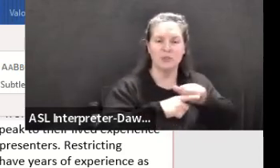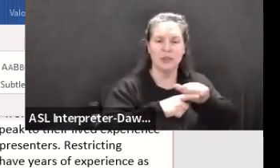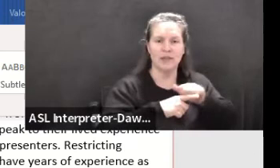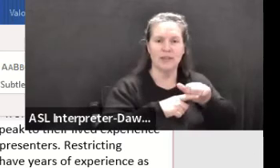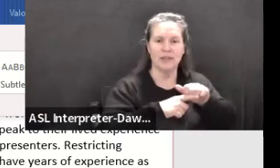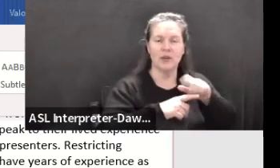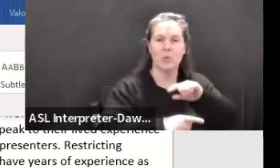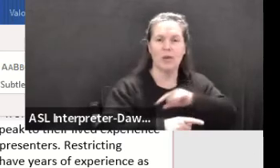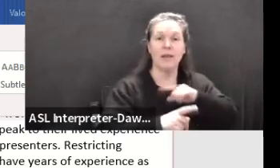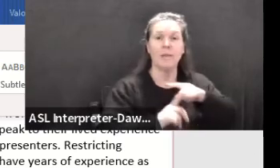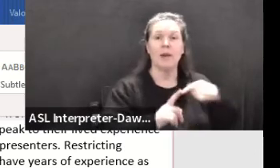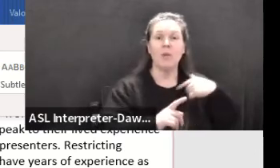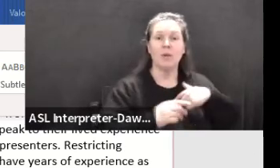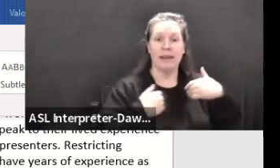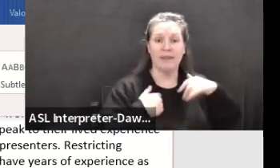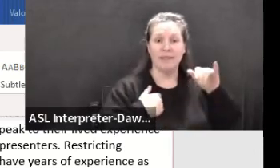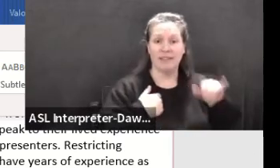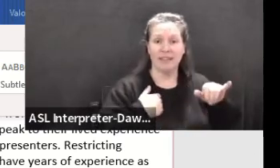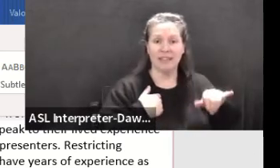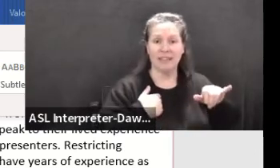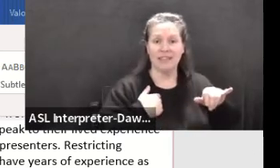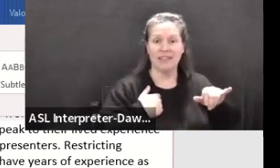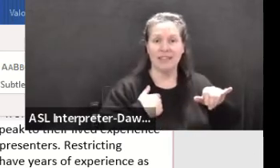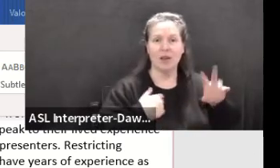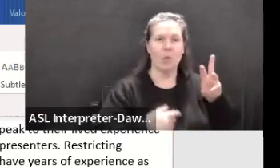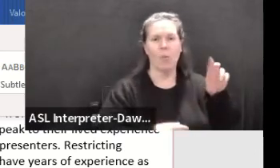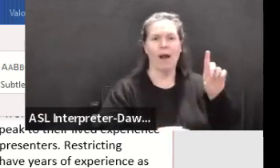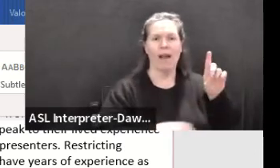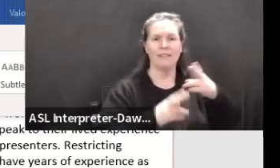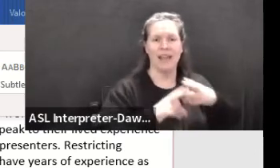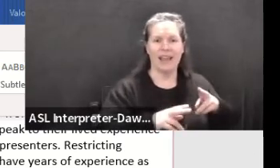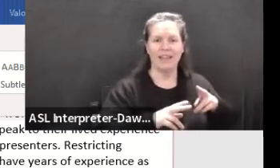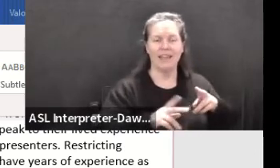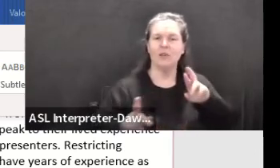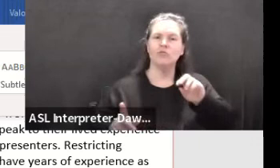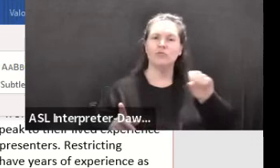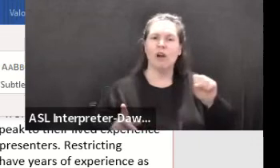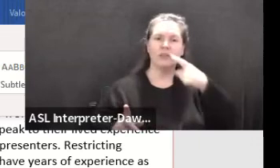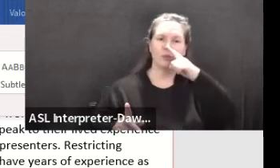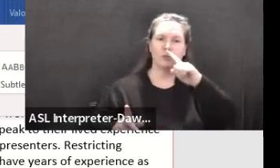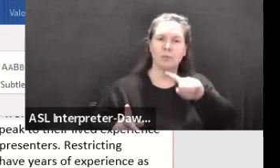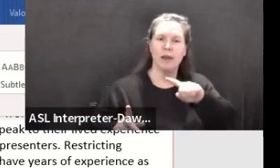but then we have this wild egg and Ross will you move to that section